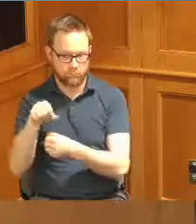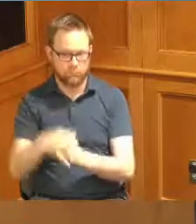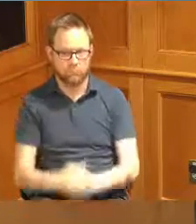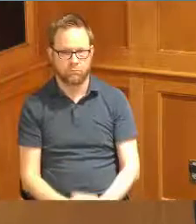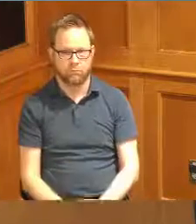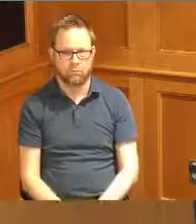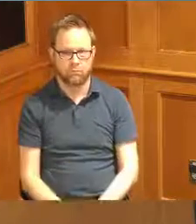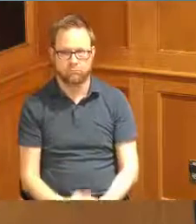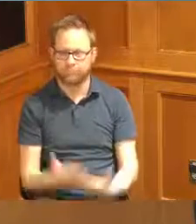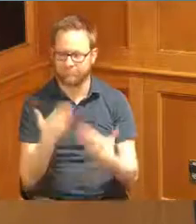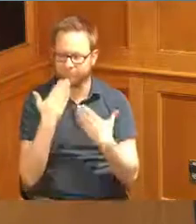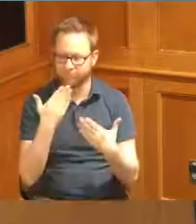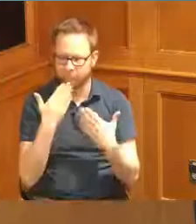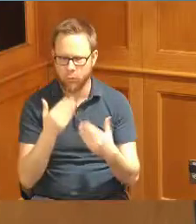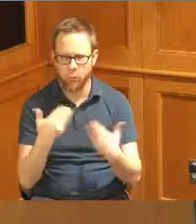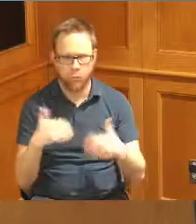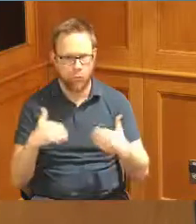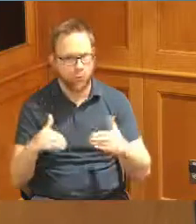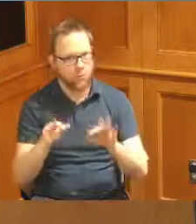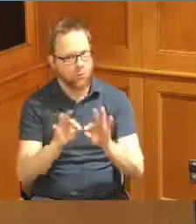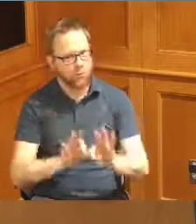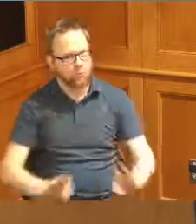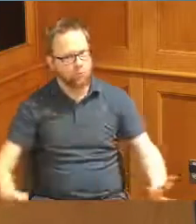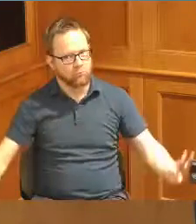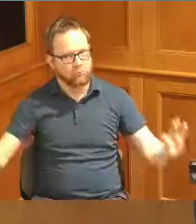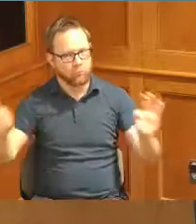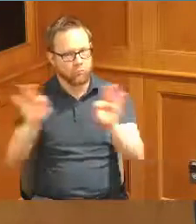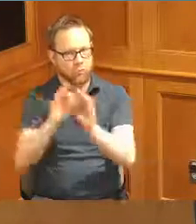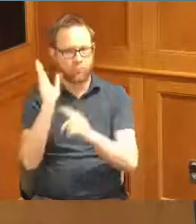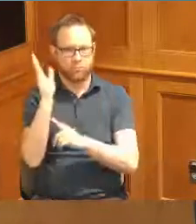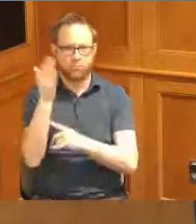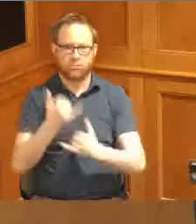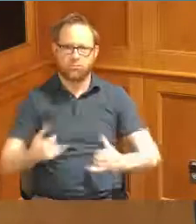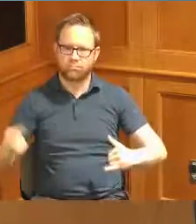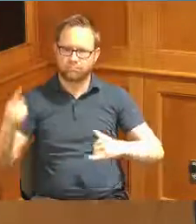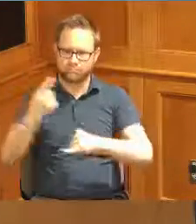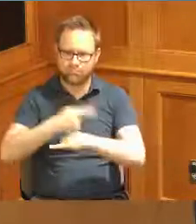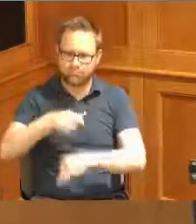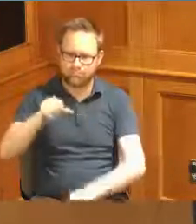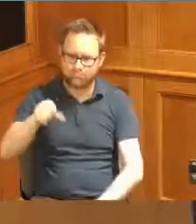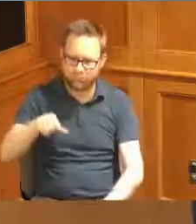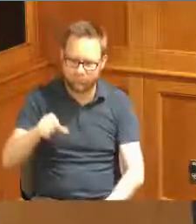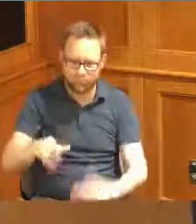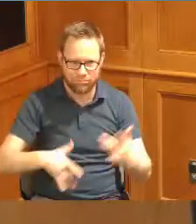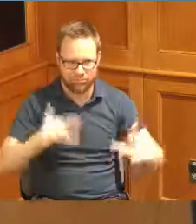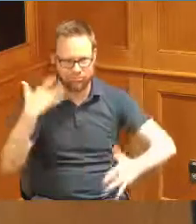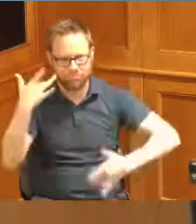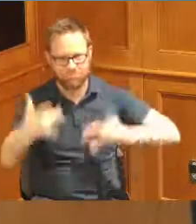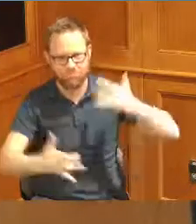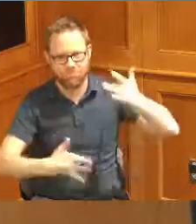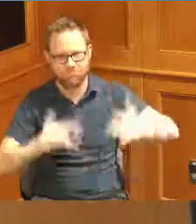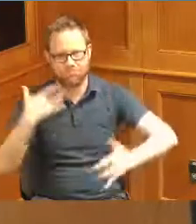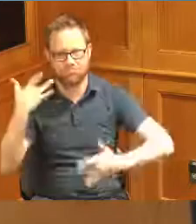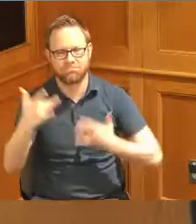okay thank you we have some very important presentations today I'm very excited when we